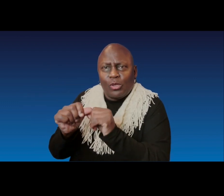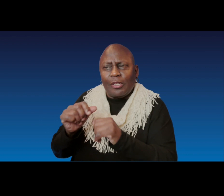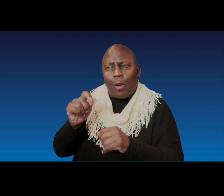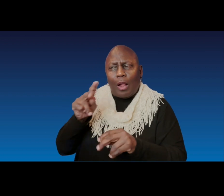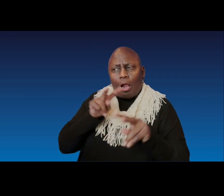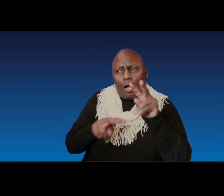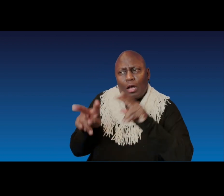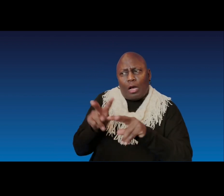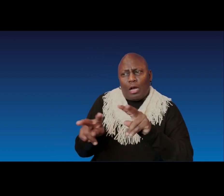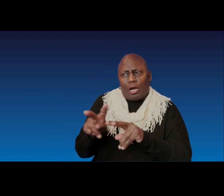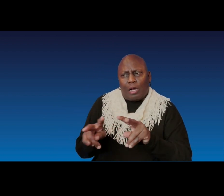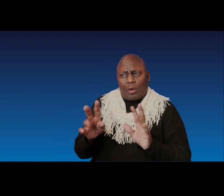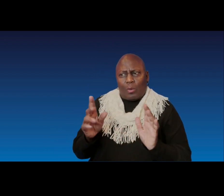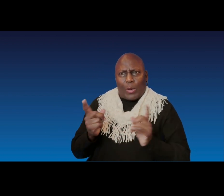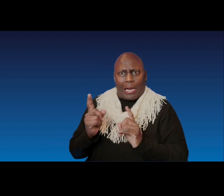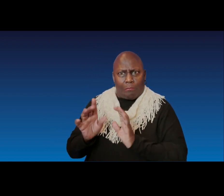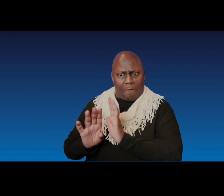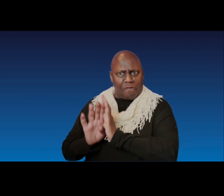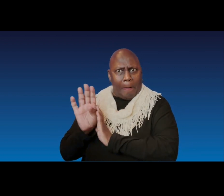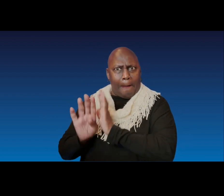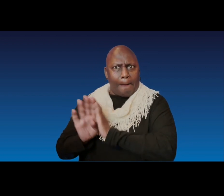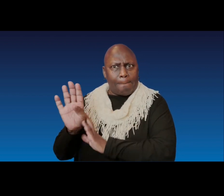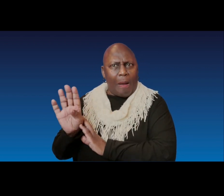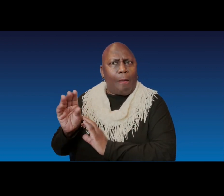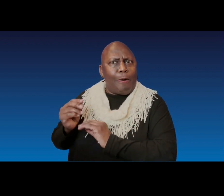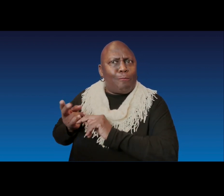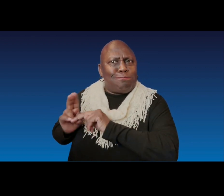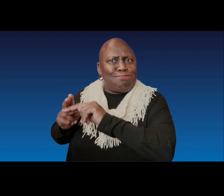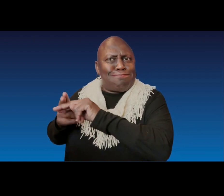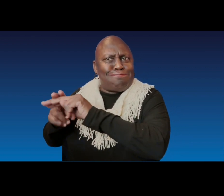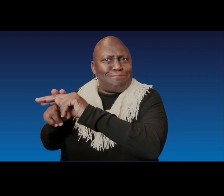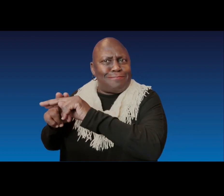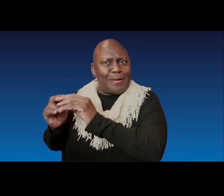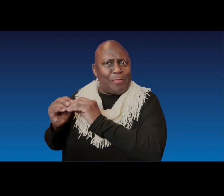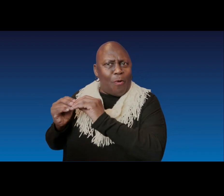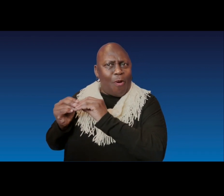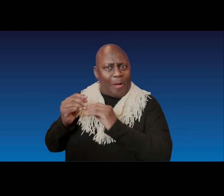Constantly observe them and develop their language foundation,